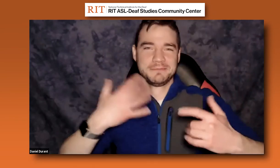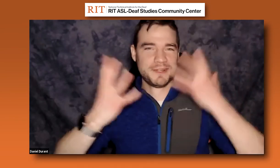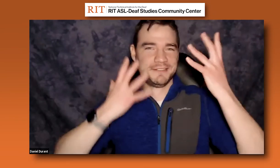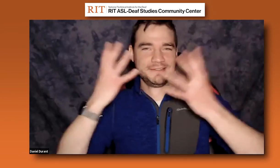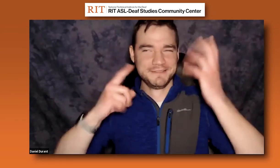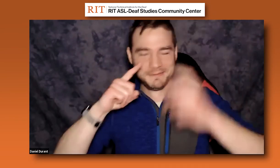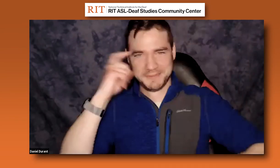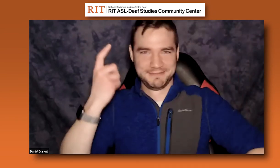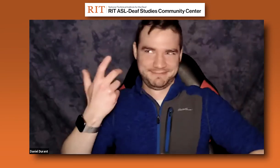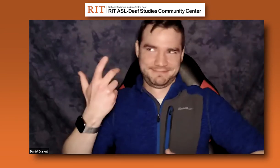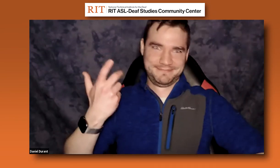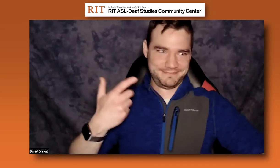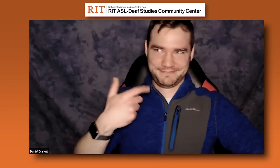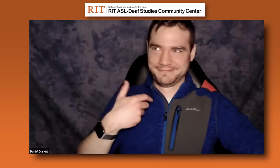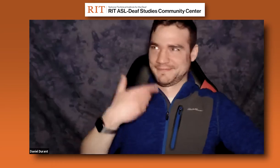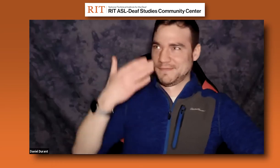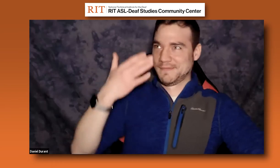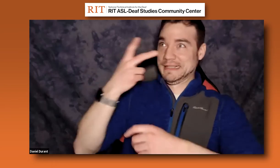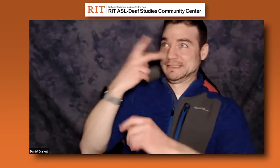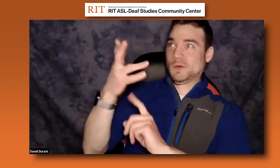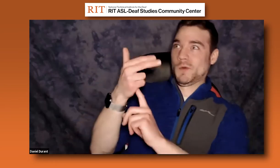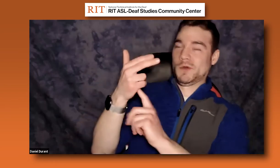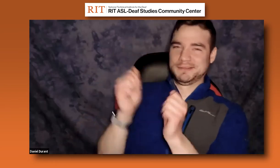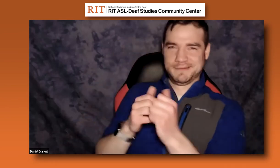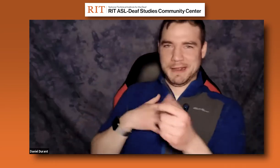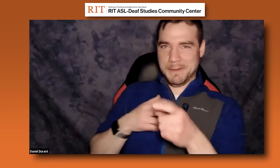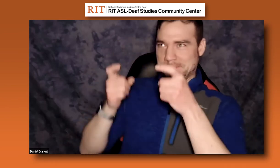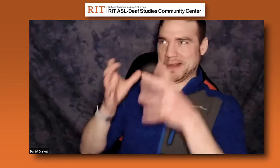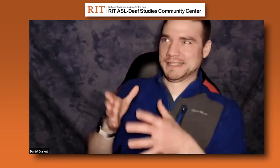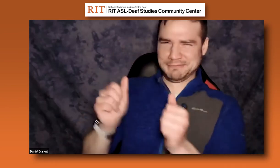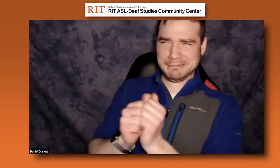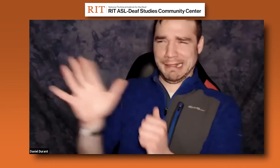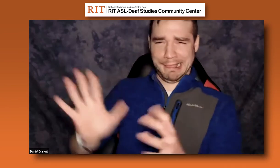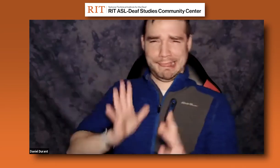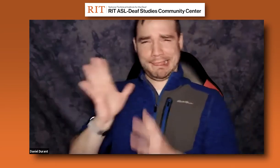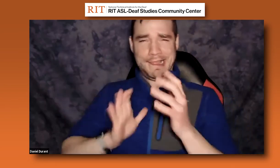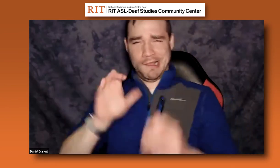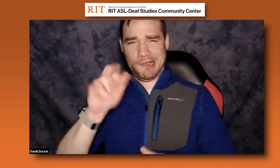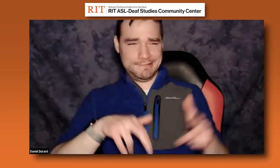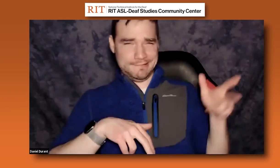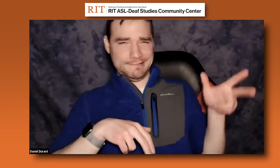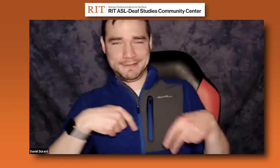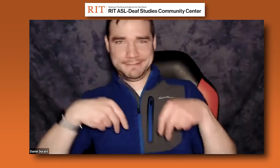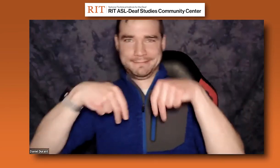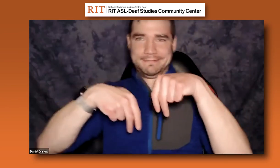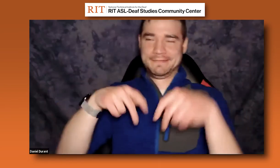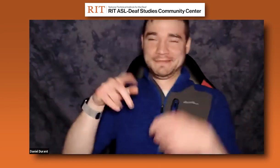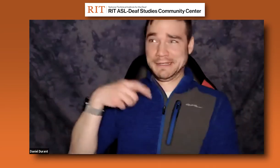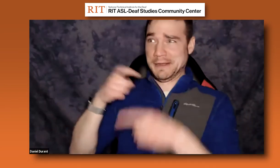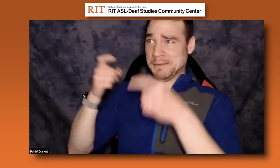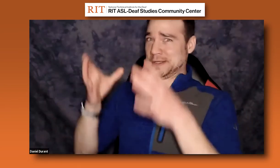I'm embarrassed because here I am, you know, seeing this hotel with this manager who's in their fancy car,